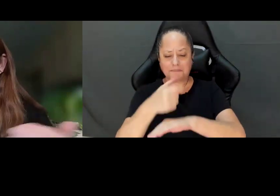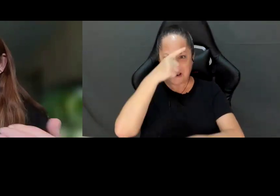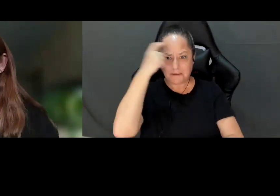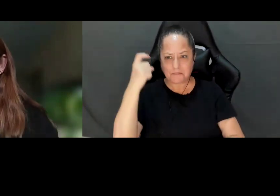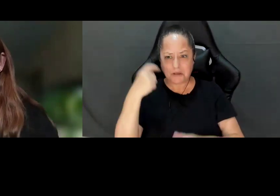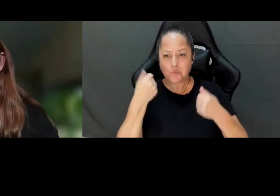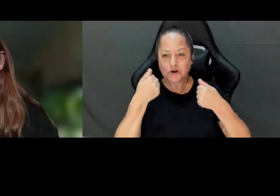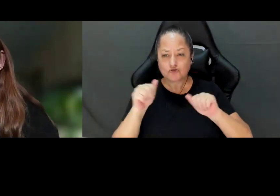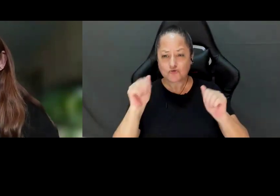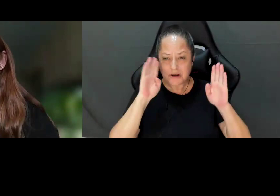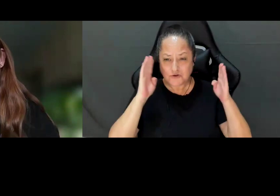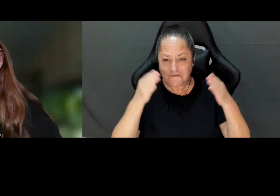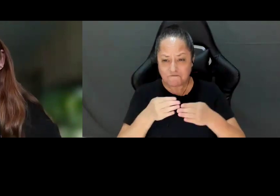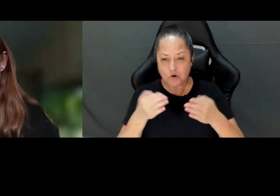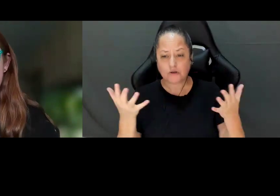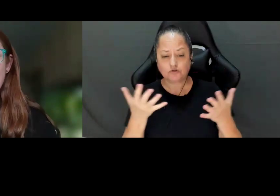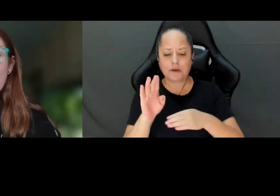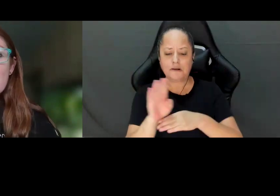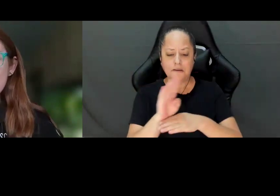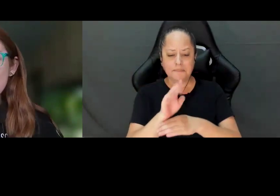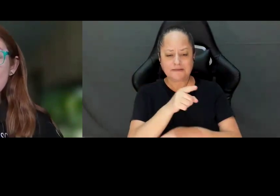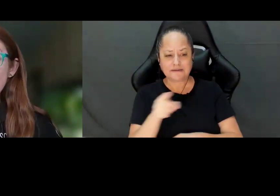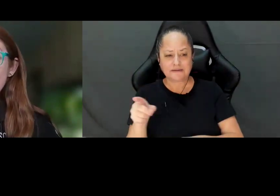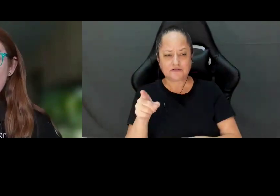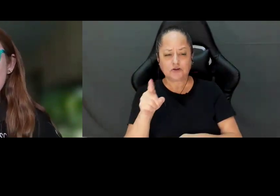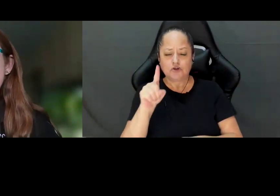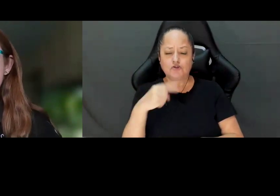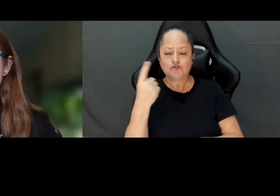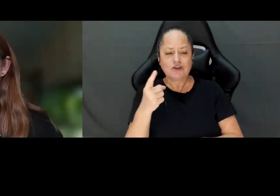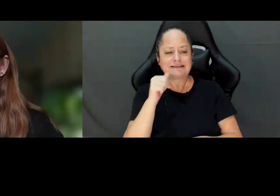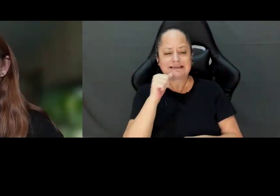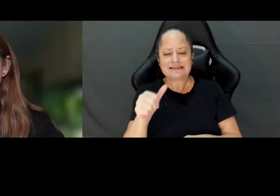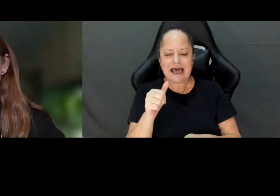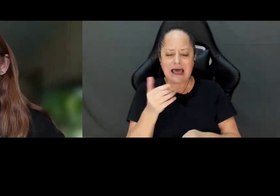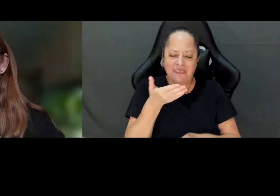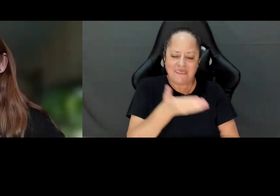are trying to focus on here are those businesses that are just not quite there yet to being